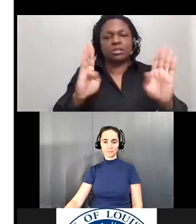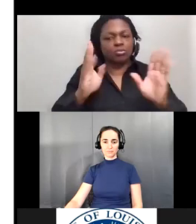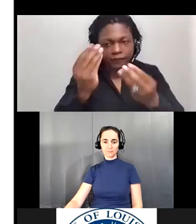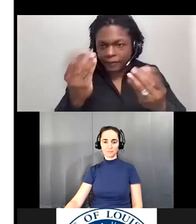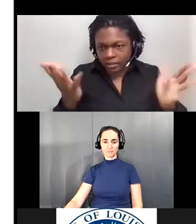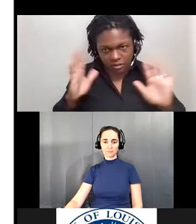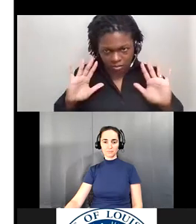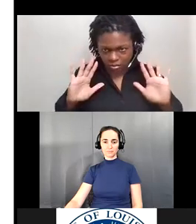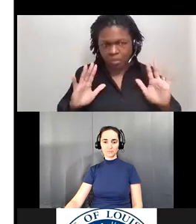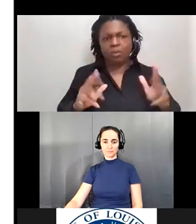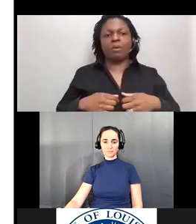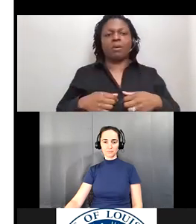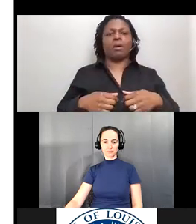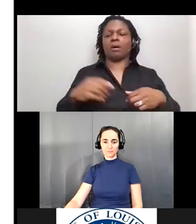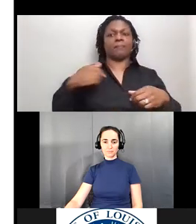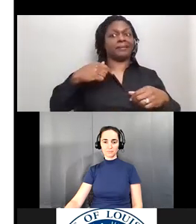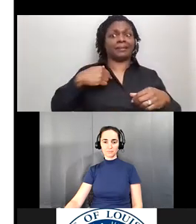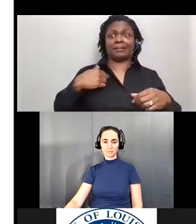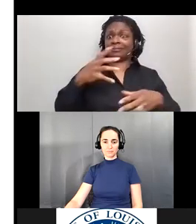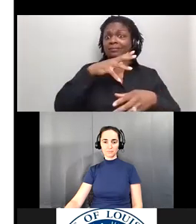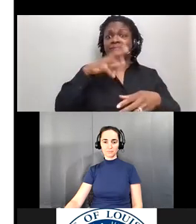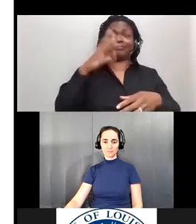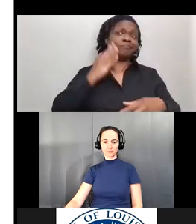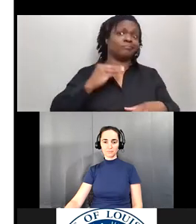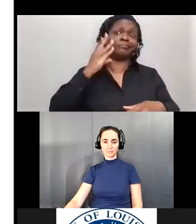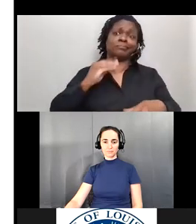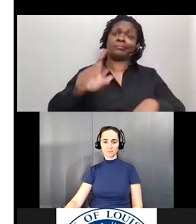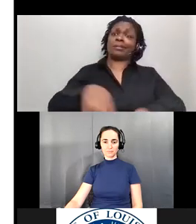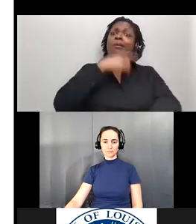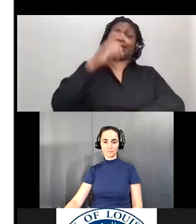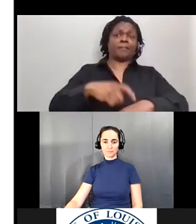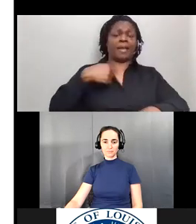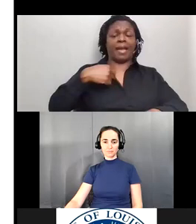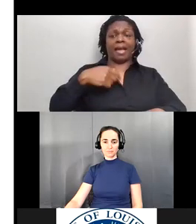I was in law enforcement a long time and I have pulled over I don't know how many cars